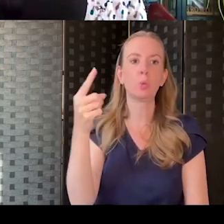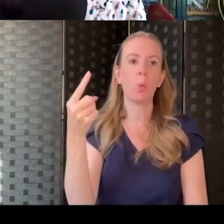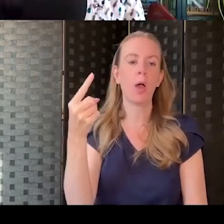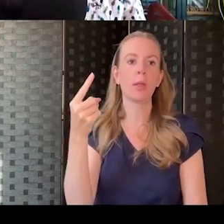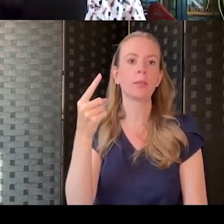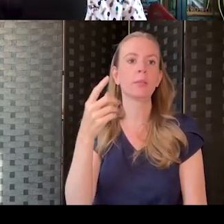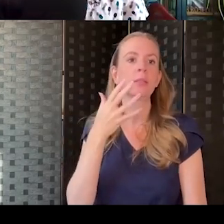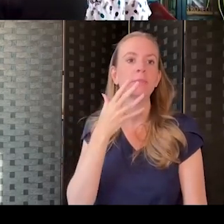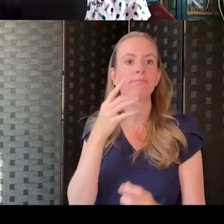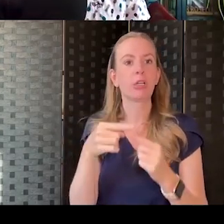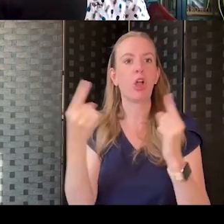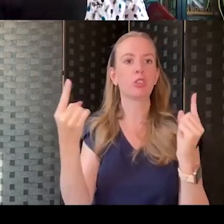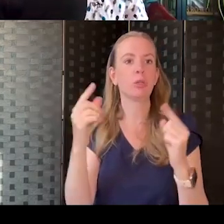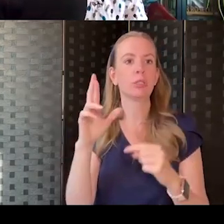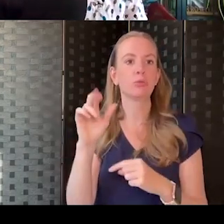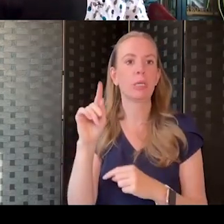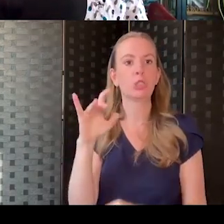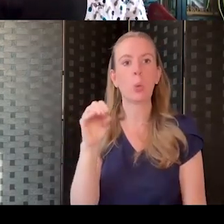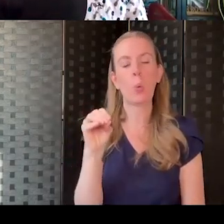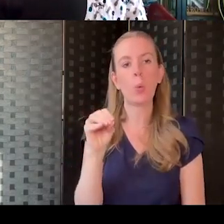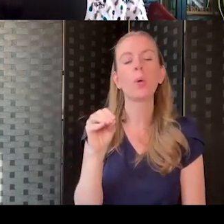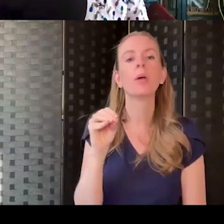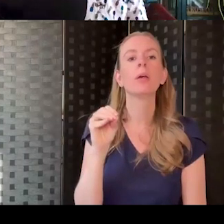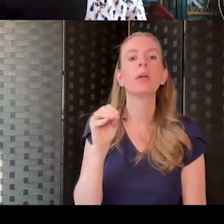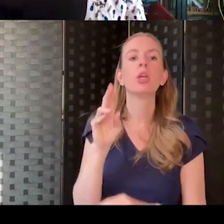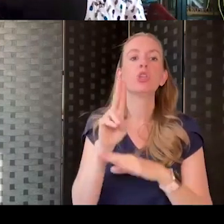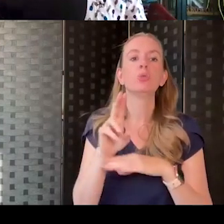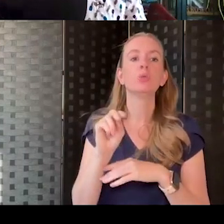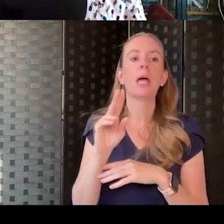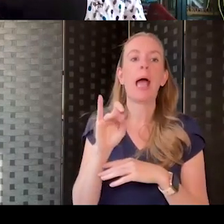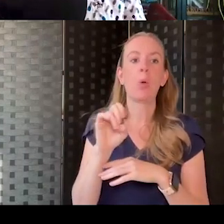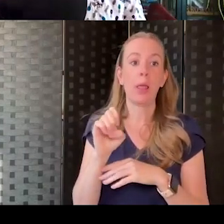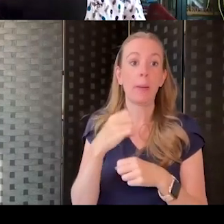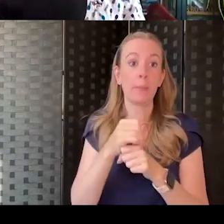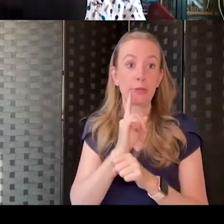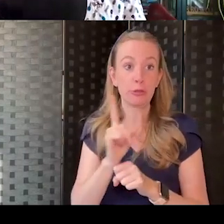background is. Use the outline property to ensure that it will be visible in windows high contrast